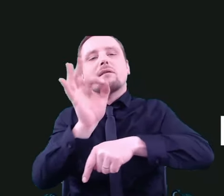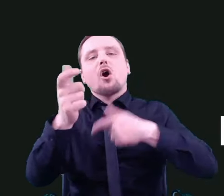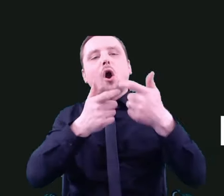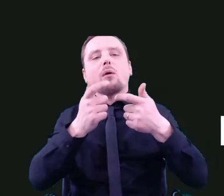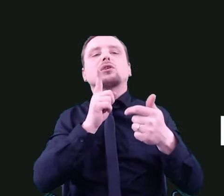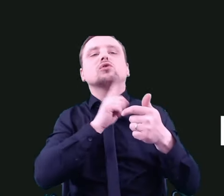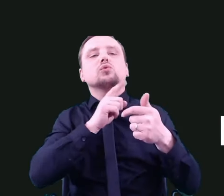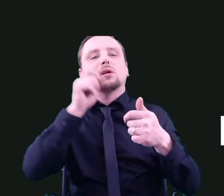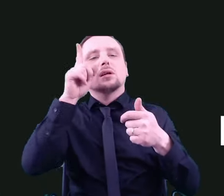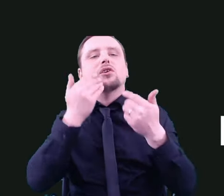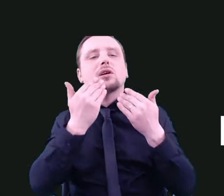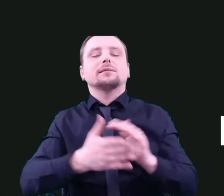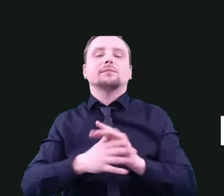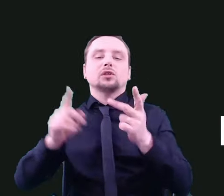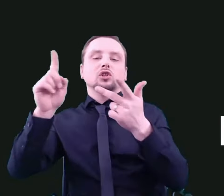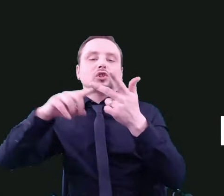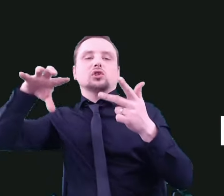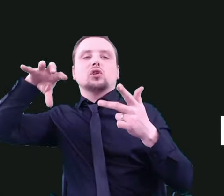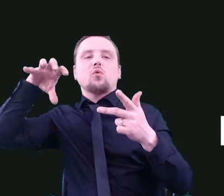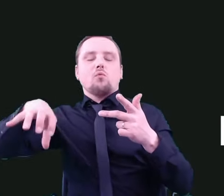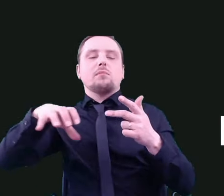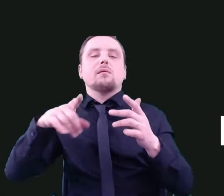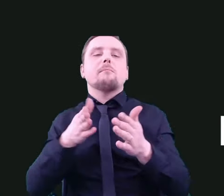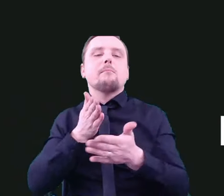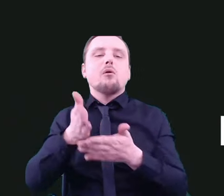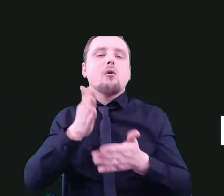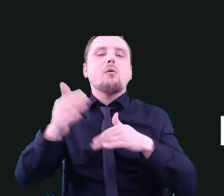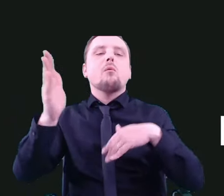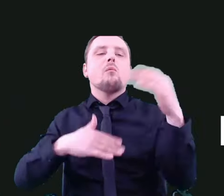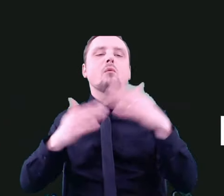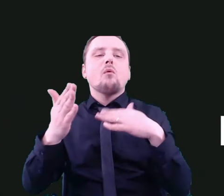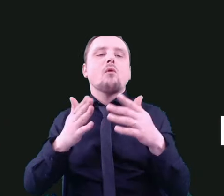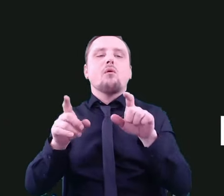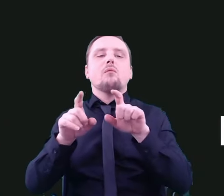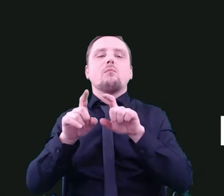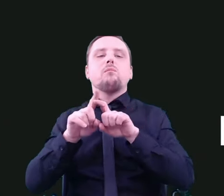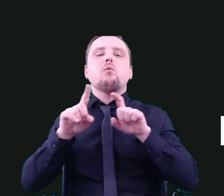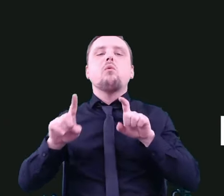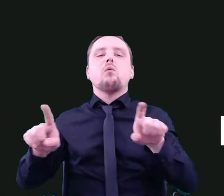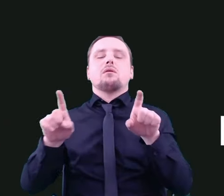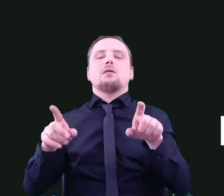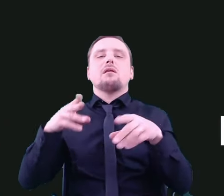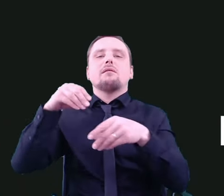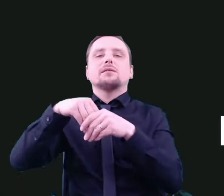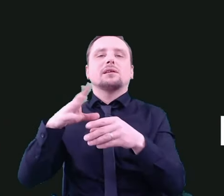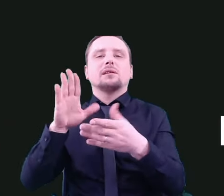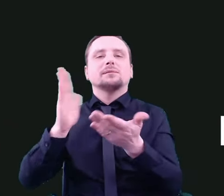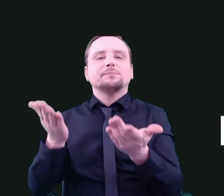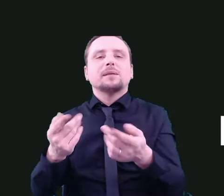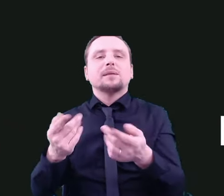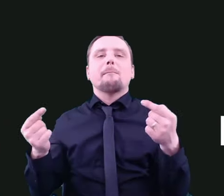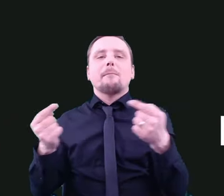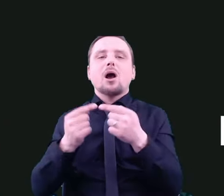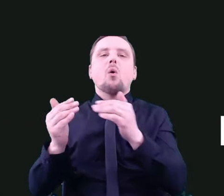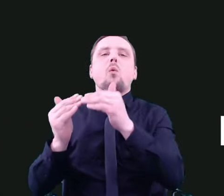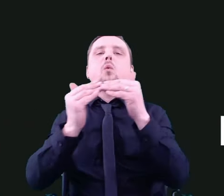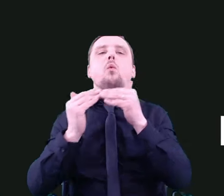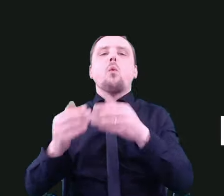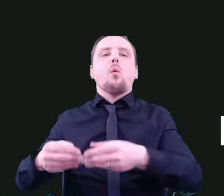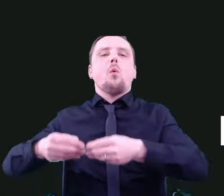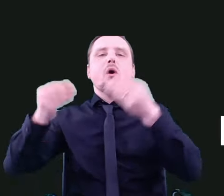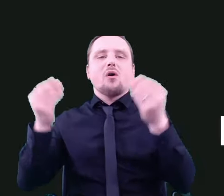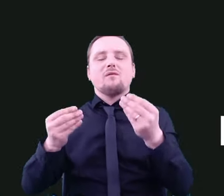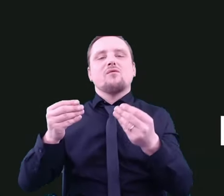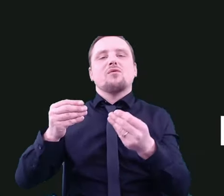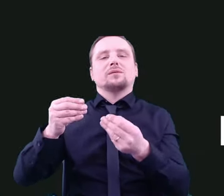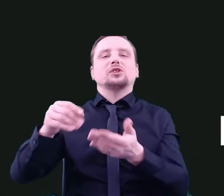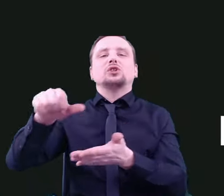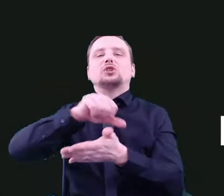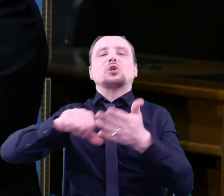Third, helping to build facilities in harmony with sustainable development and protection of the planet.